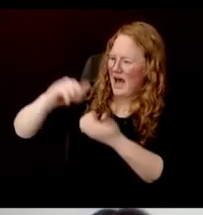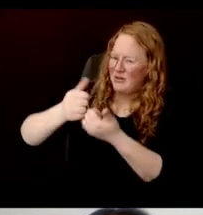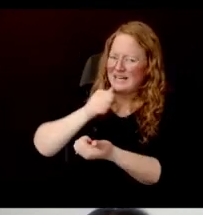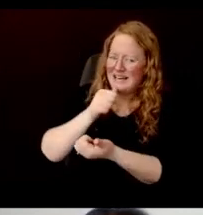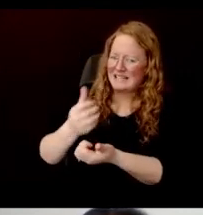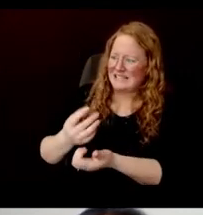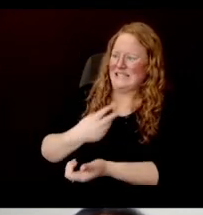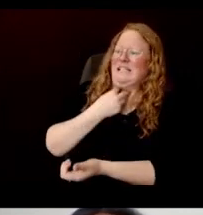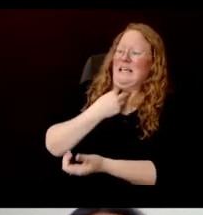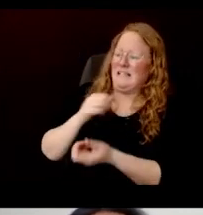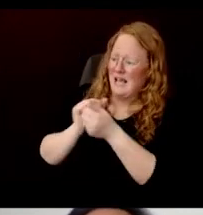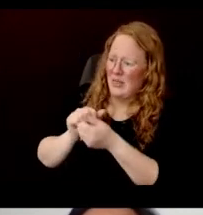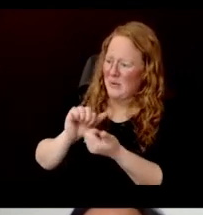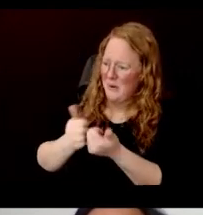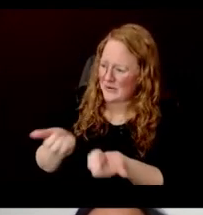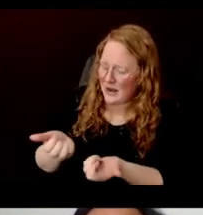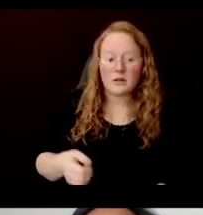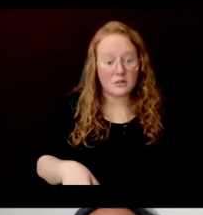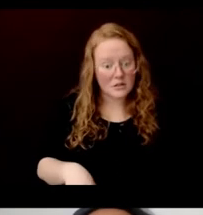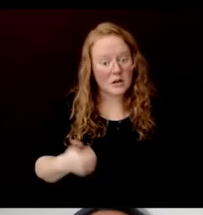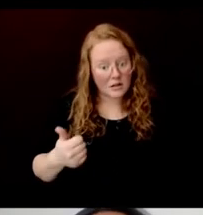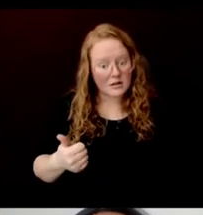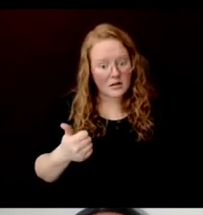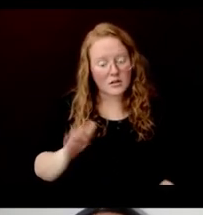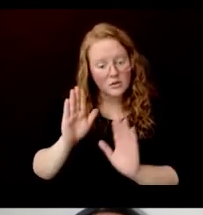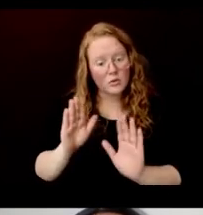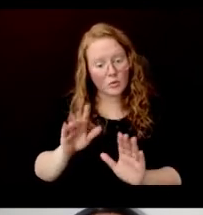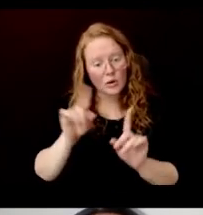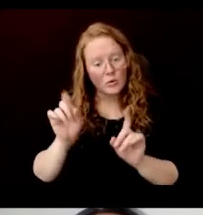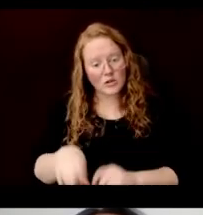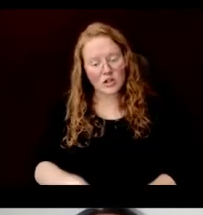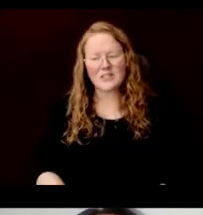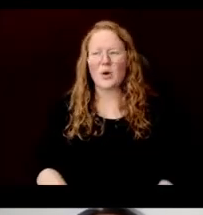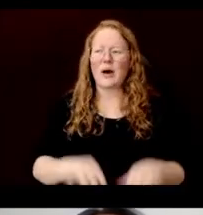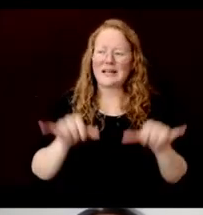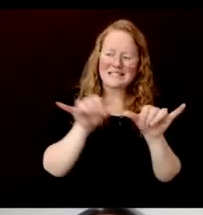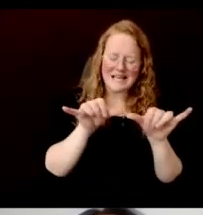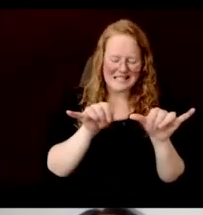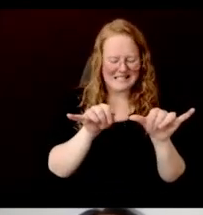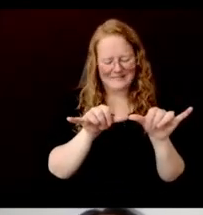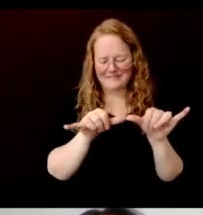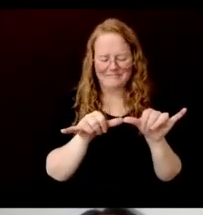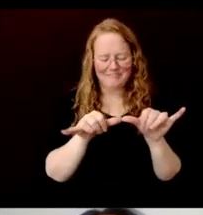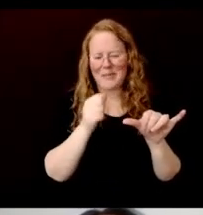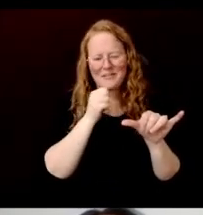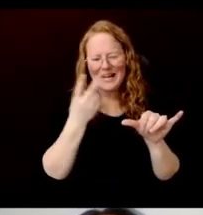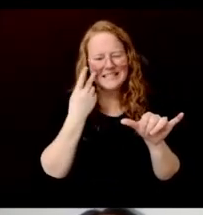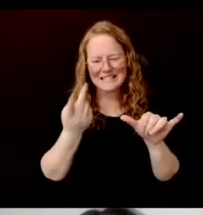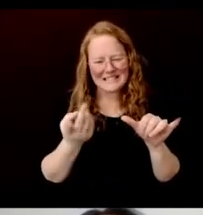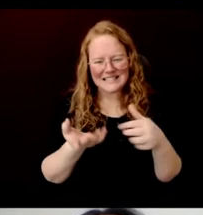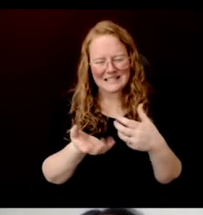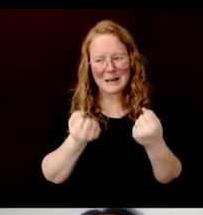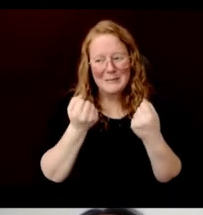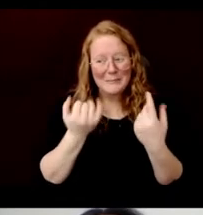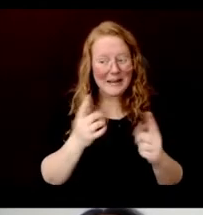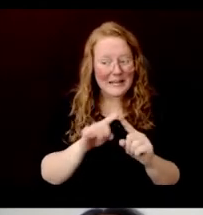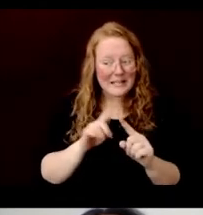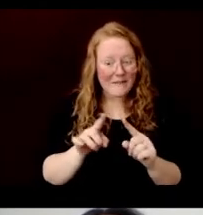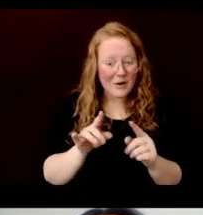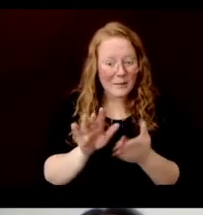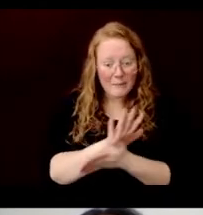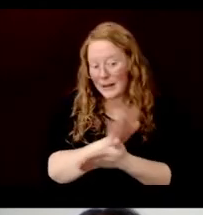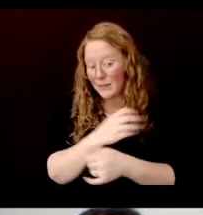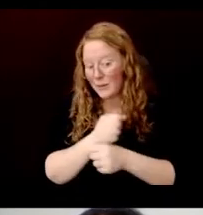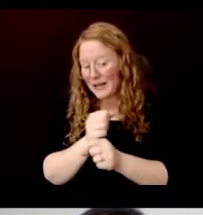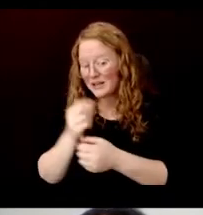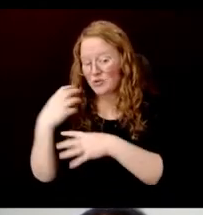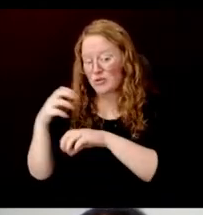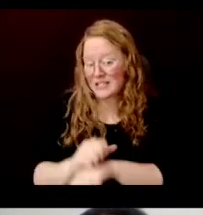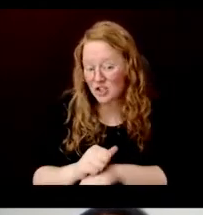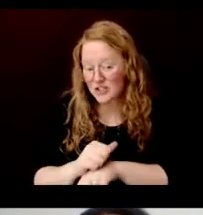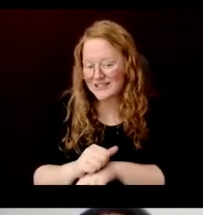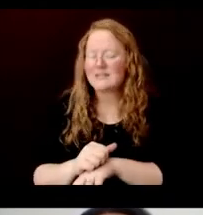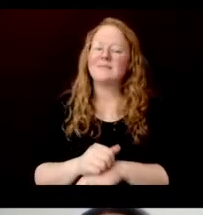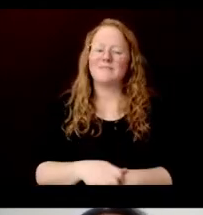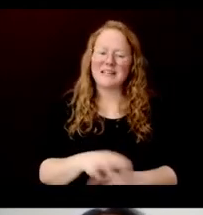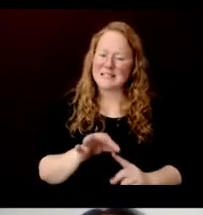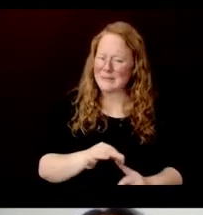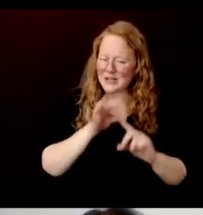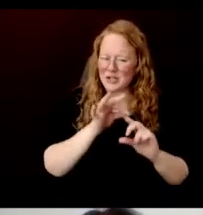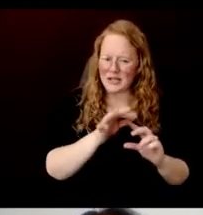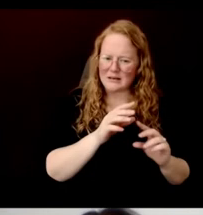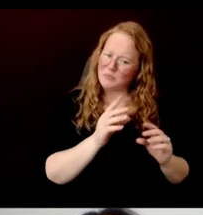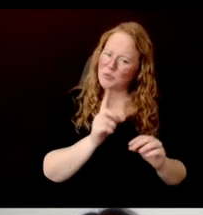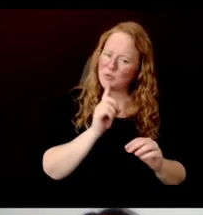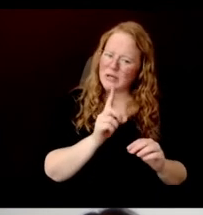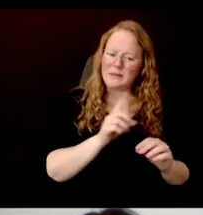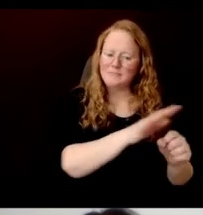Those are also great questions. Sizing I haven't seen been used for many paper making traditions especially the ones in more remote villages.